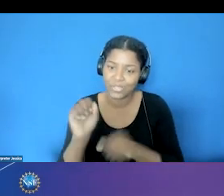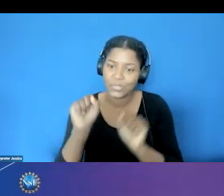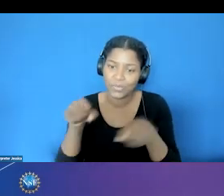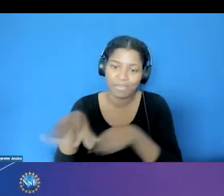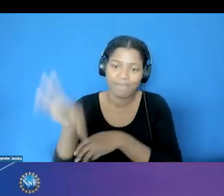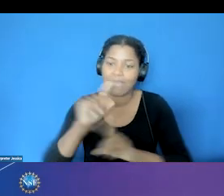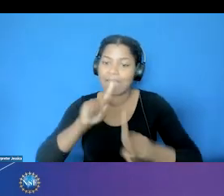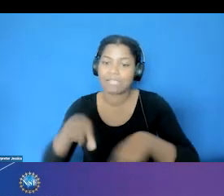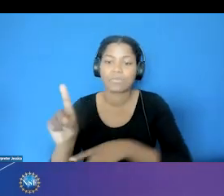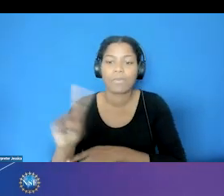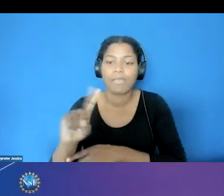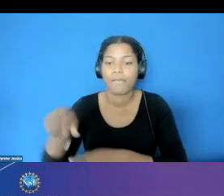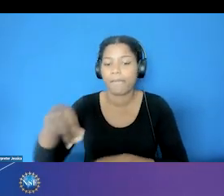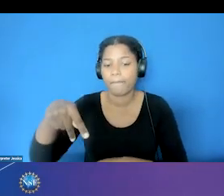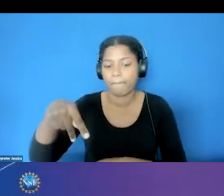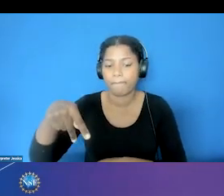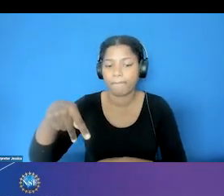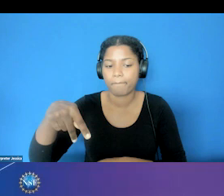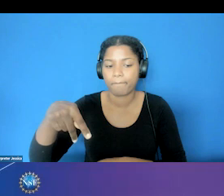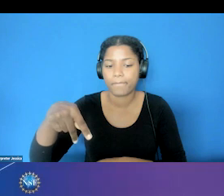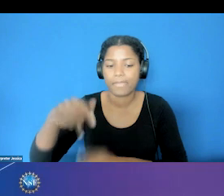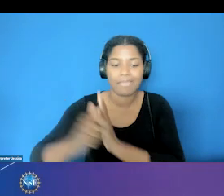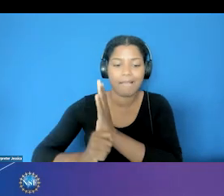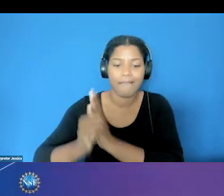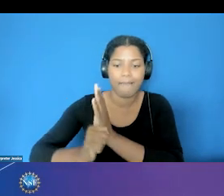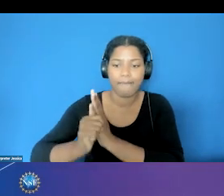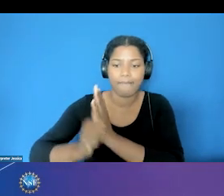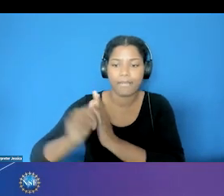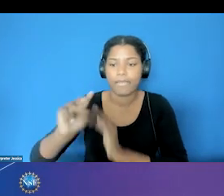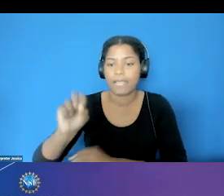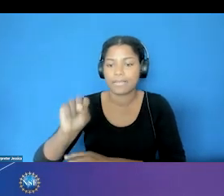you'll find the answer in the PAPP Guide. Okay? Next slide.